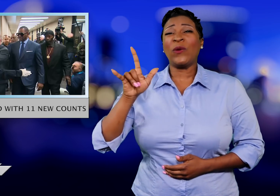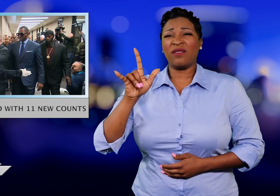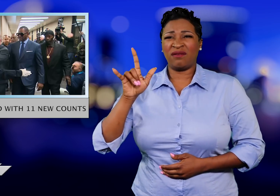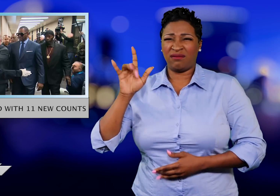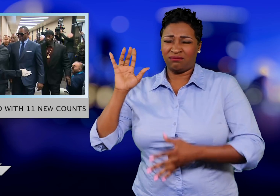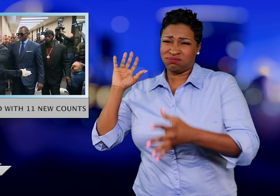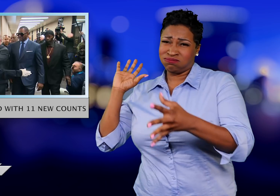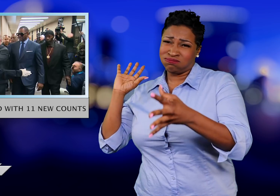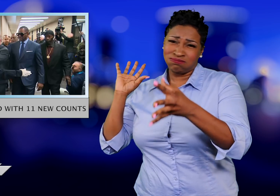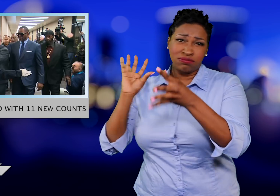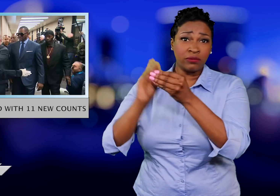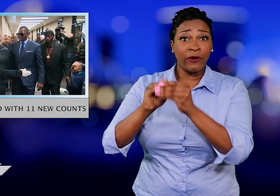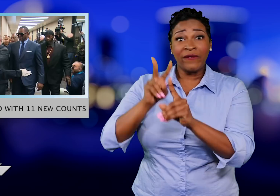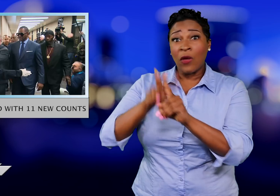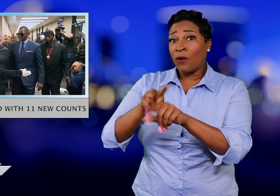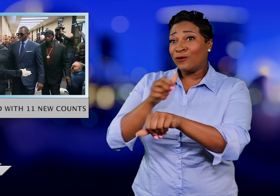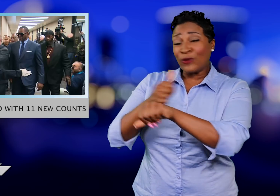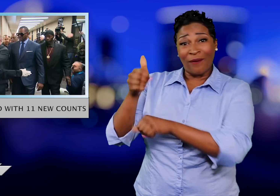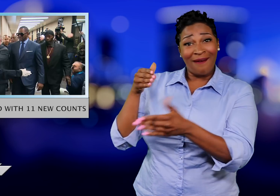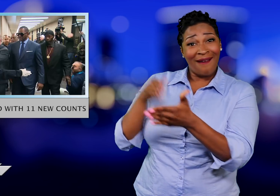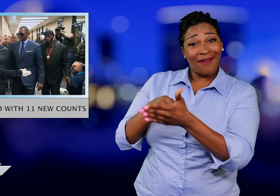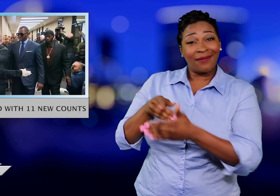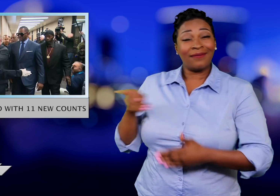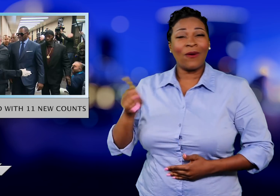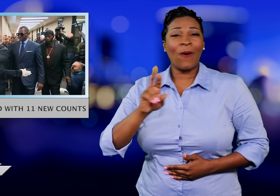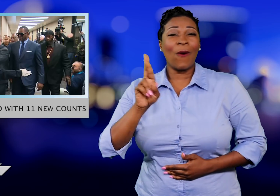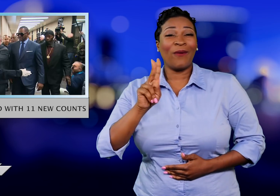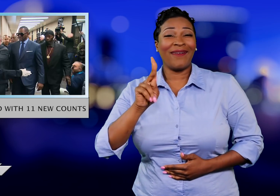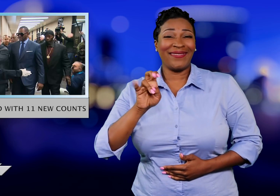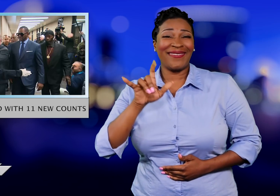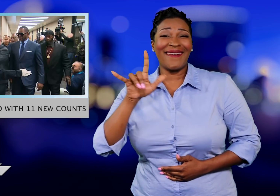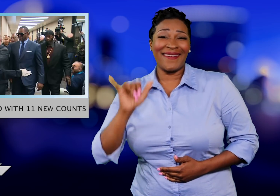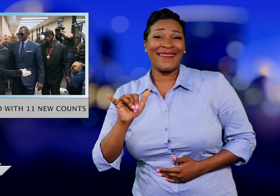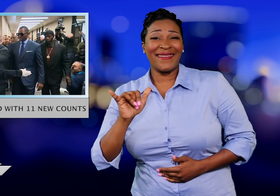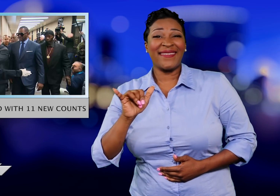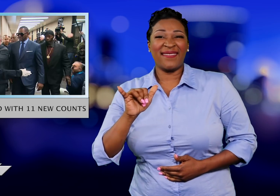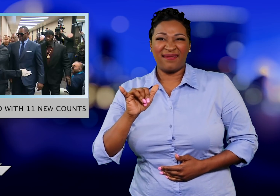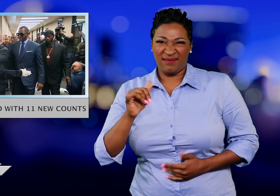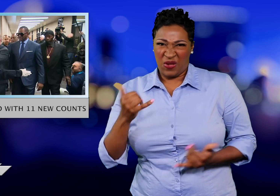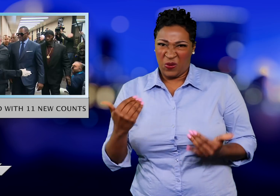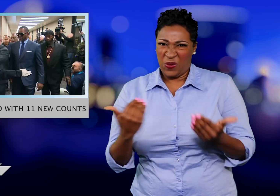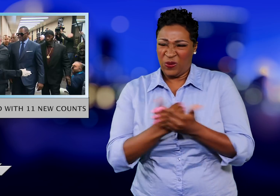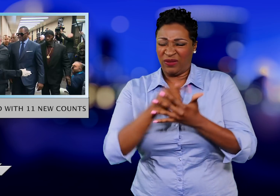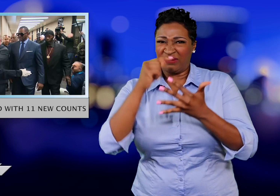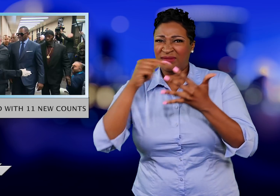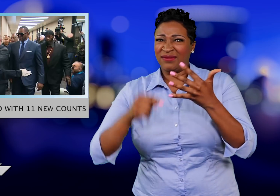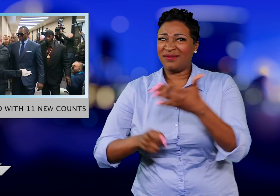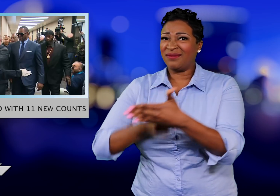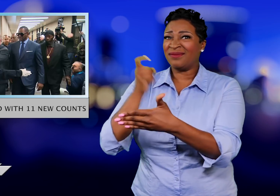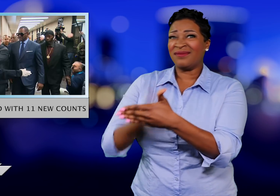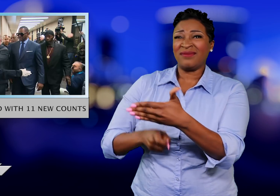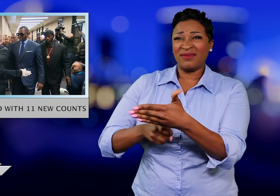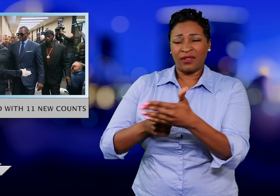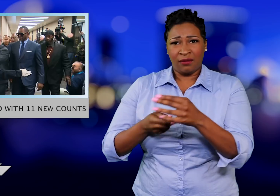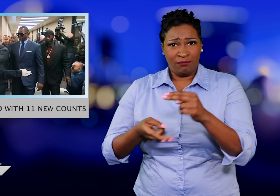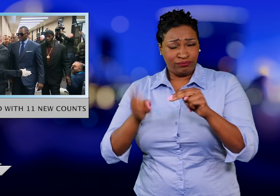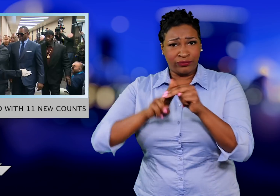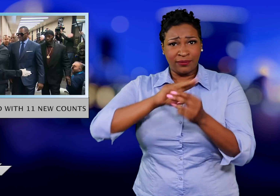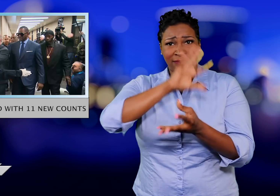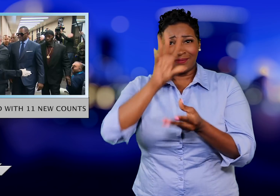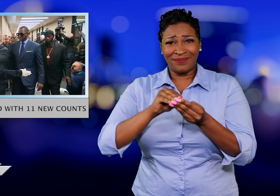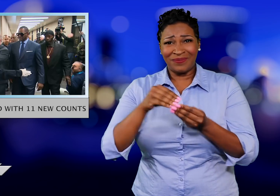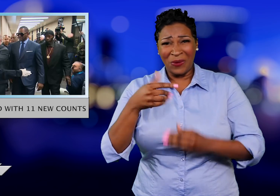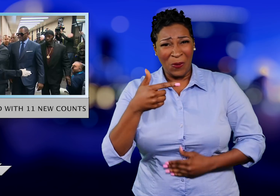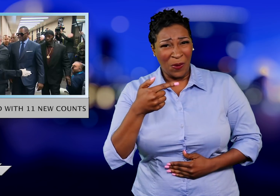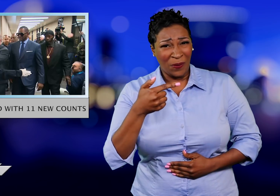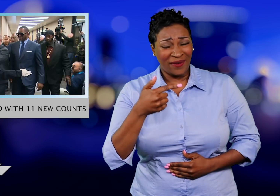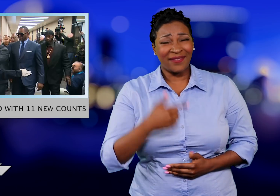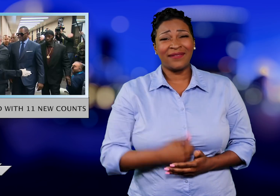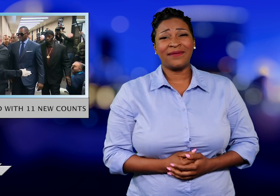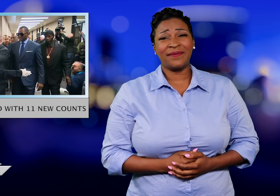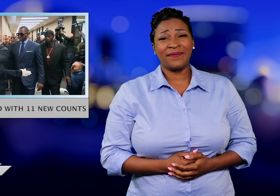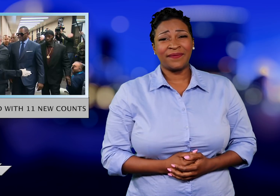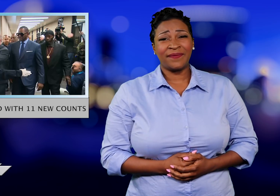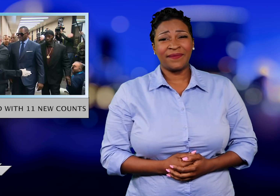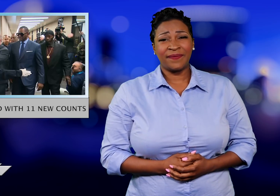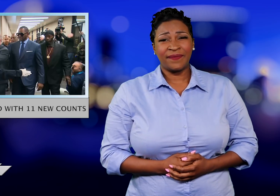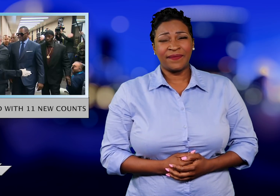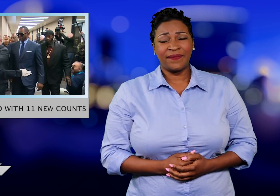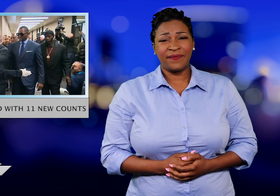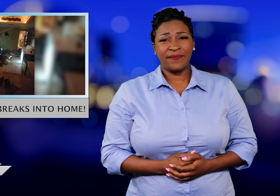The new counts bring the total number of charges against Kelly to 21 in Illinois.